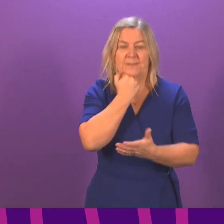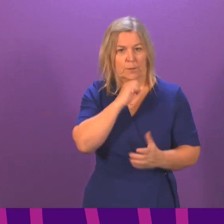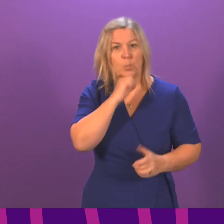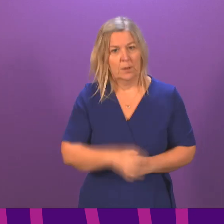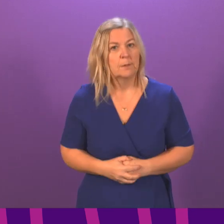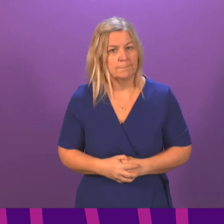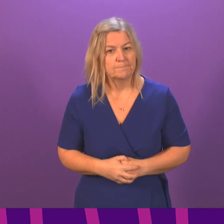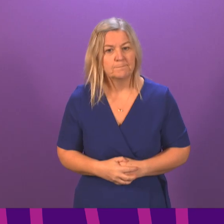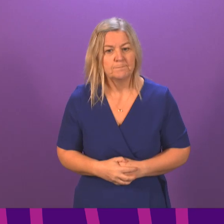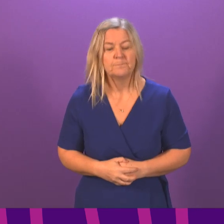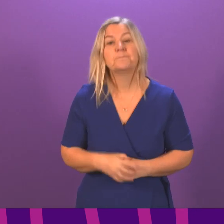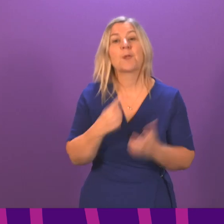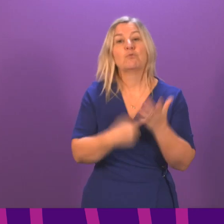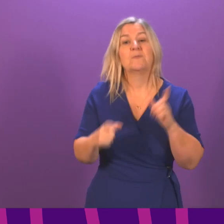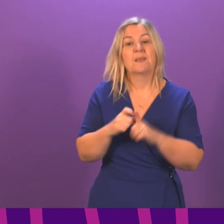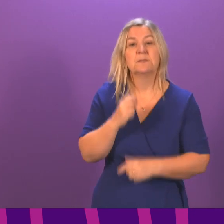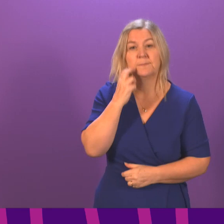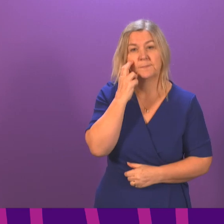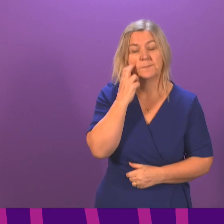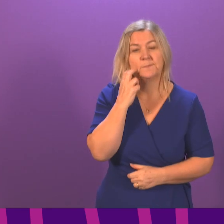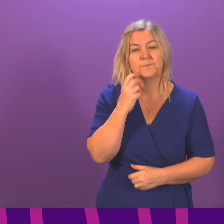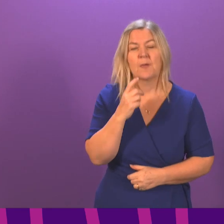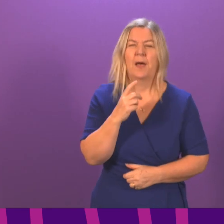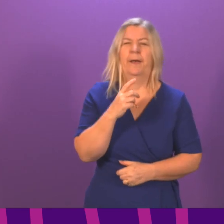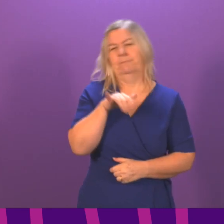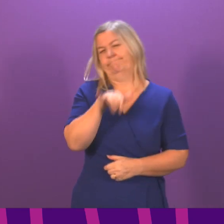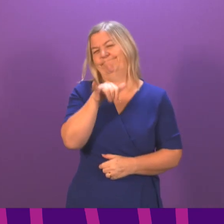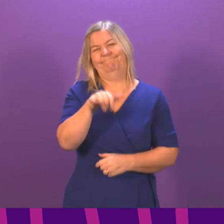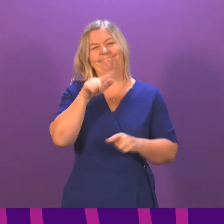Ruth Davidson: The cynical obfuscation that we have seen